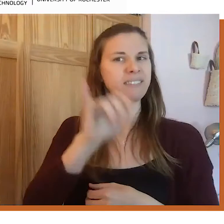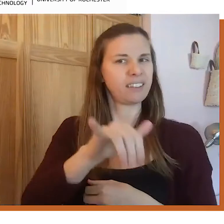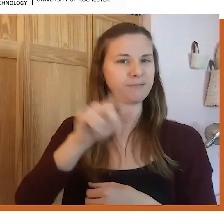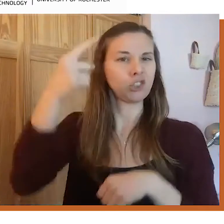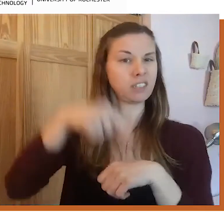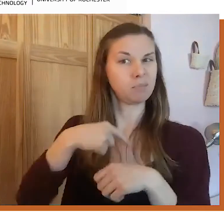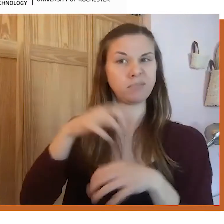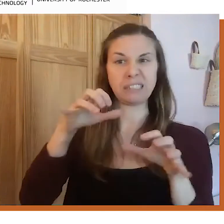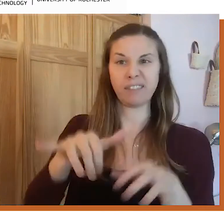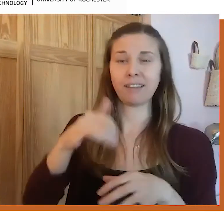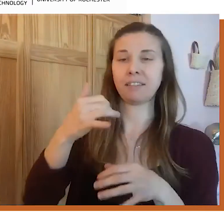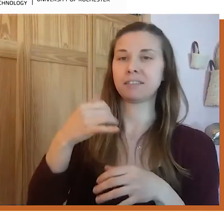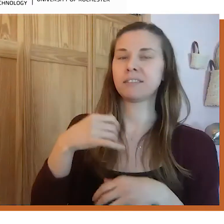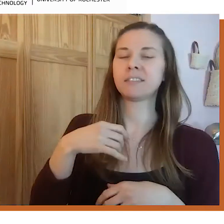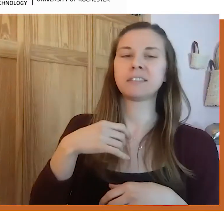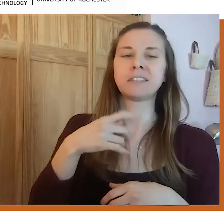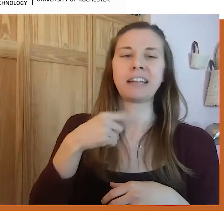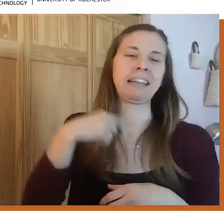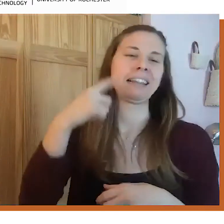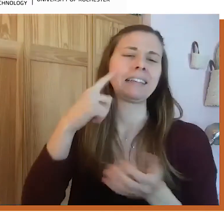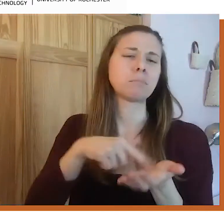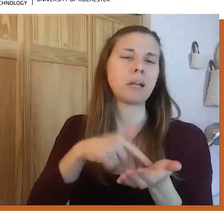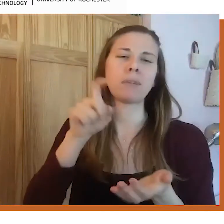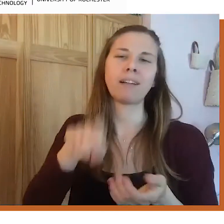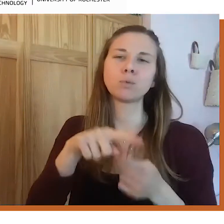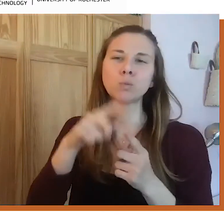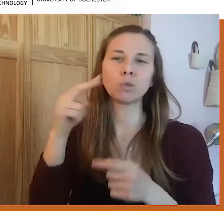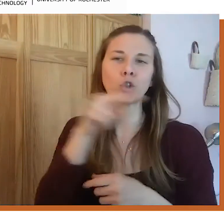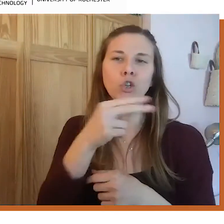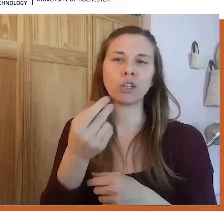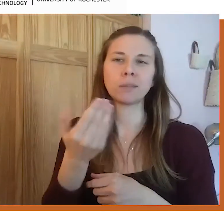and that was the first time that I experienced doing that. I think sometimes you have to look back